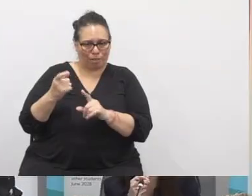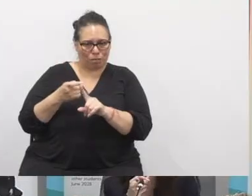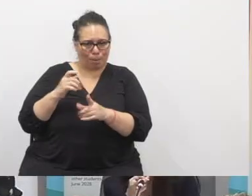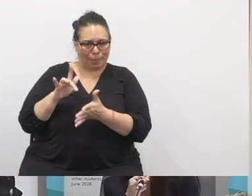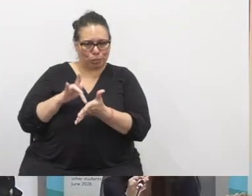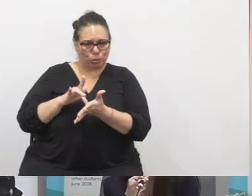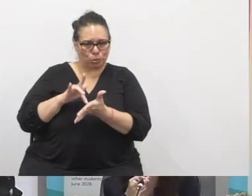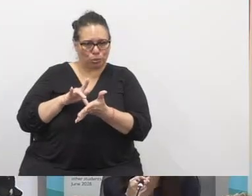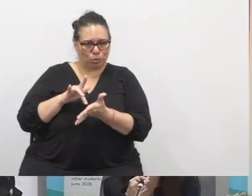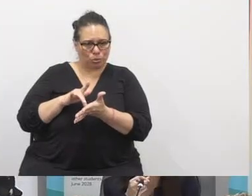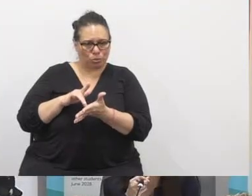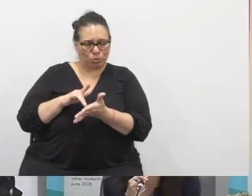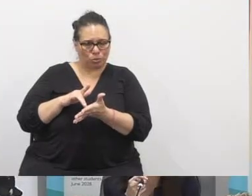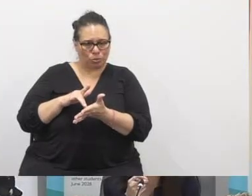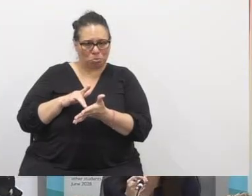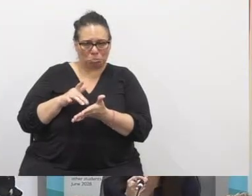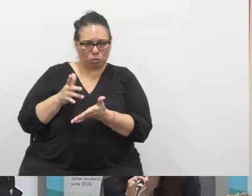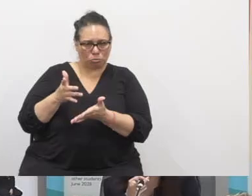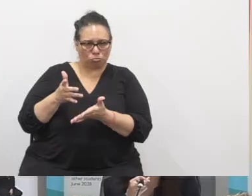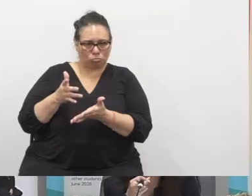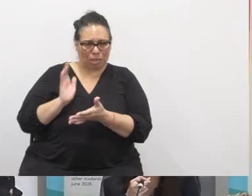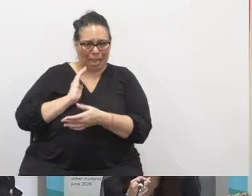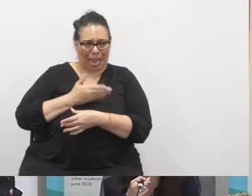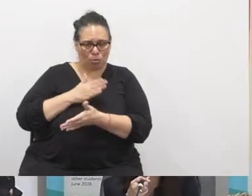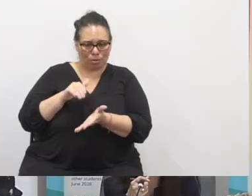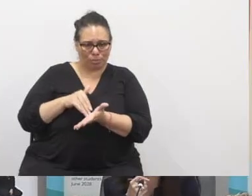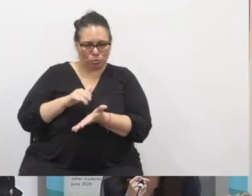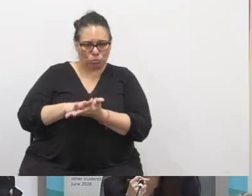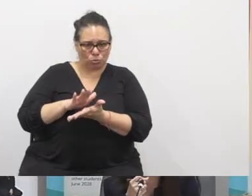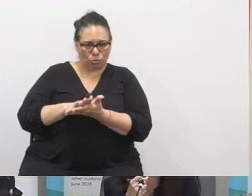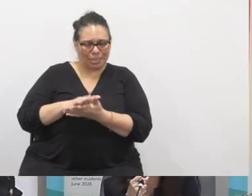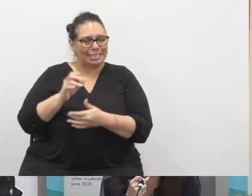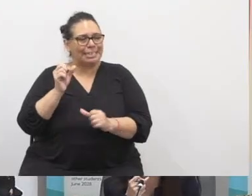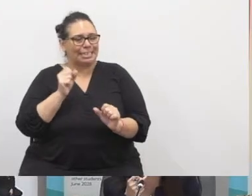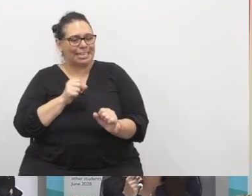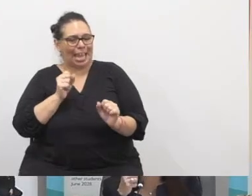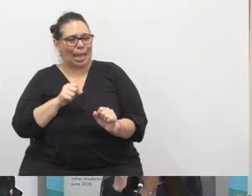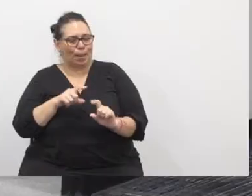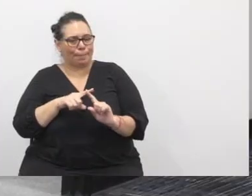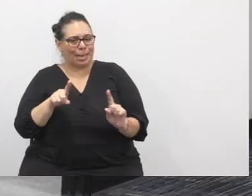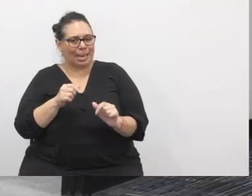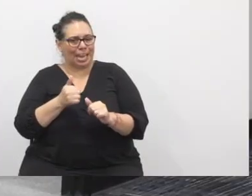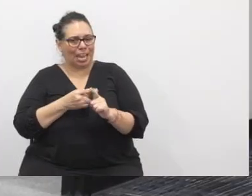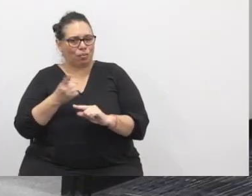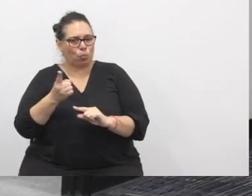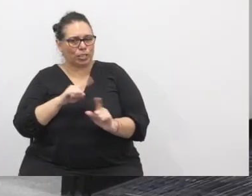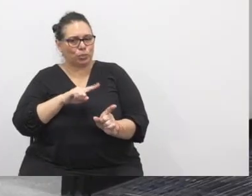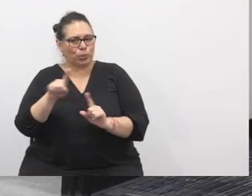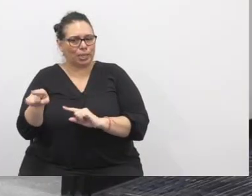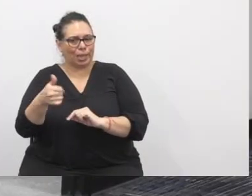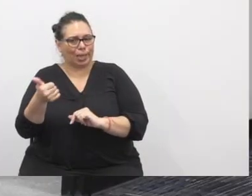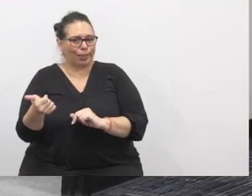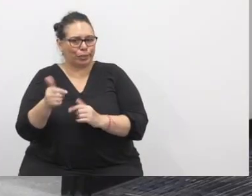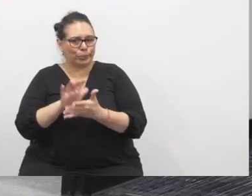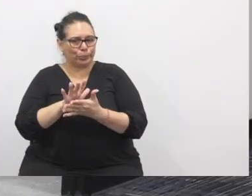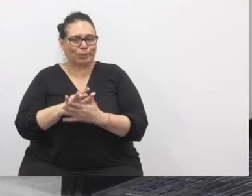Did you come from one of our junior highs or did you come from? - Oh yeah, I did, but everyone went to a different school. Oh, okay. Got it, got it, got it.